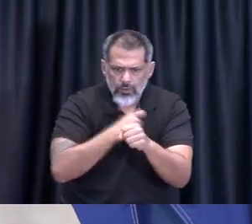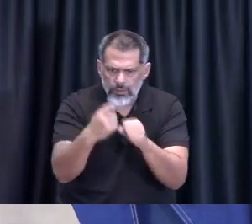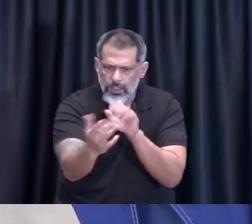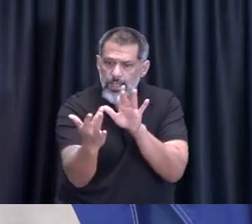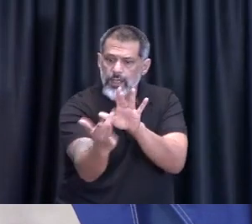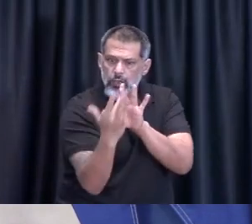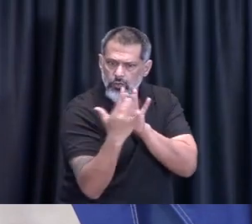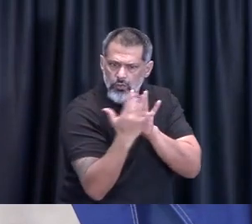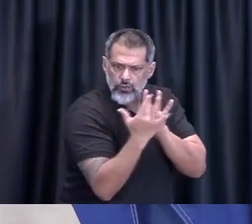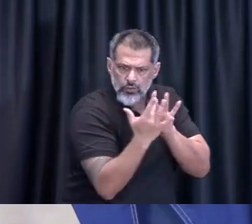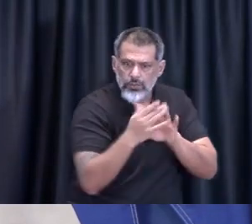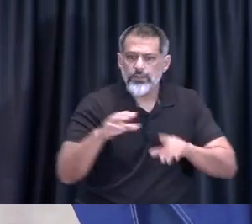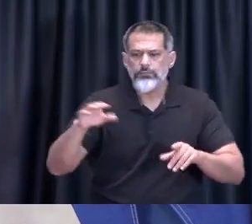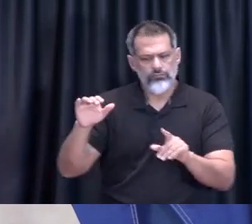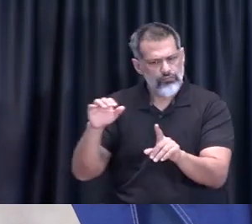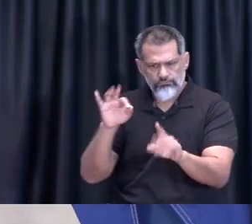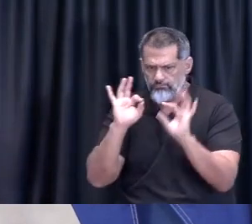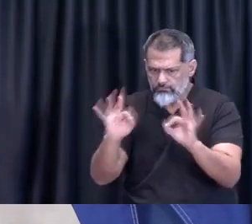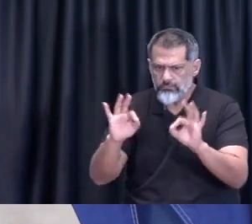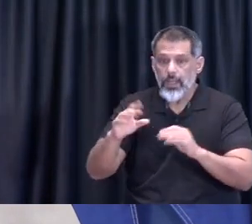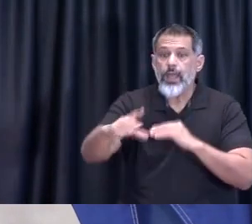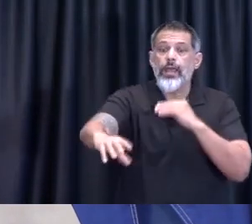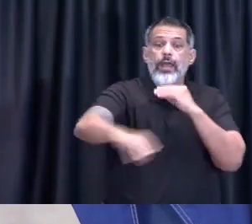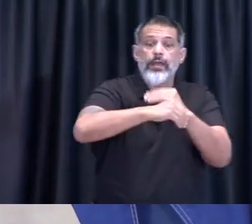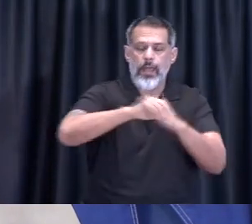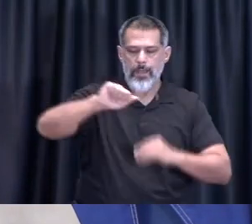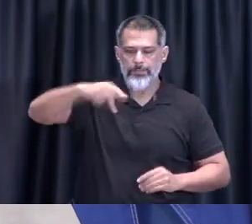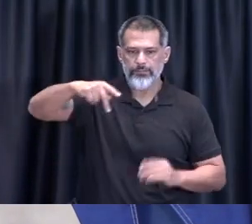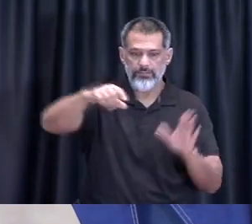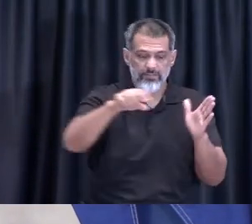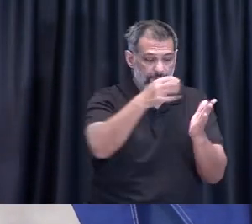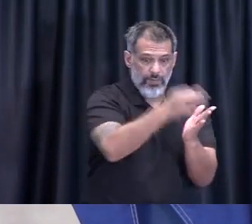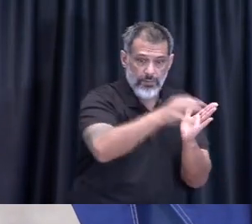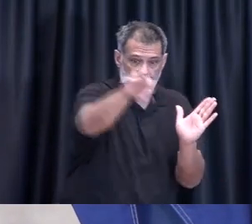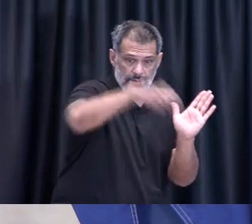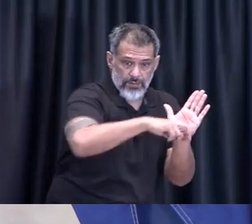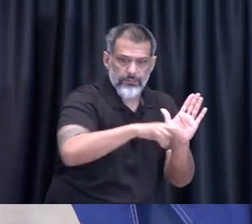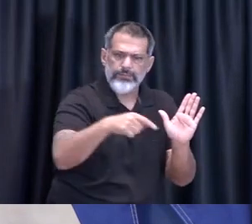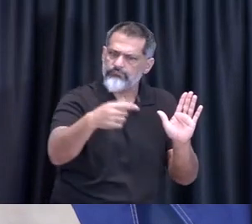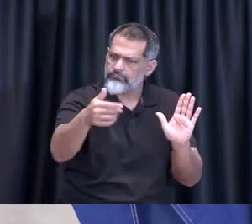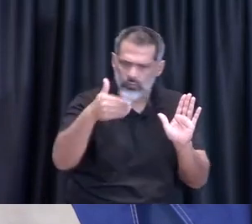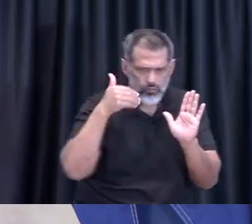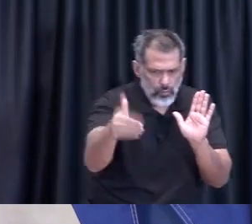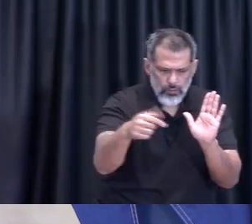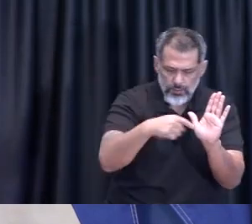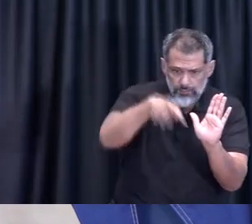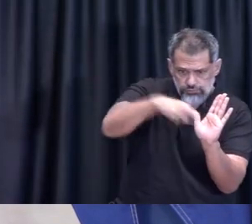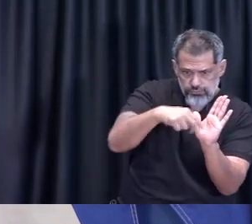But now we have added an app. You have the choice as to how you wish to use any of these channels to